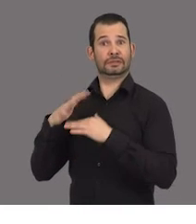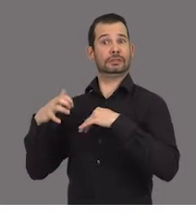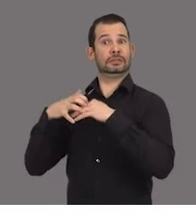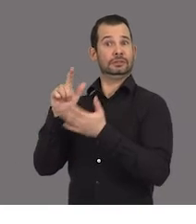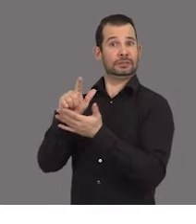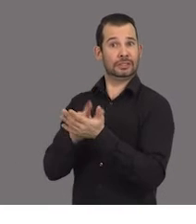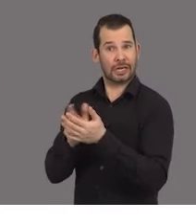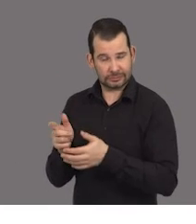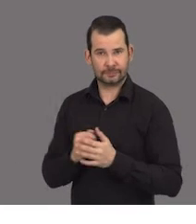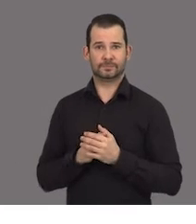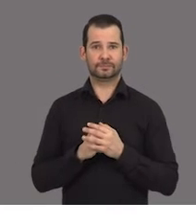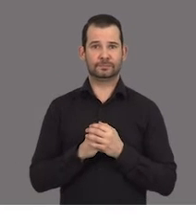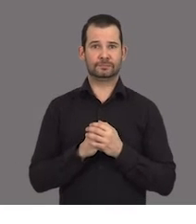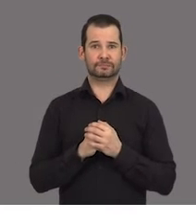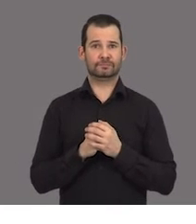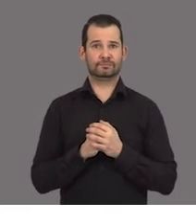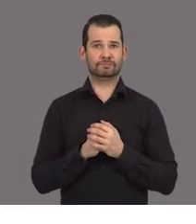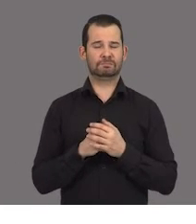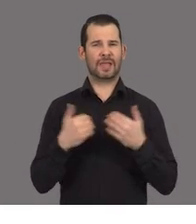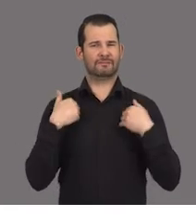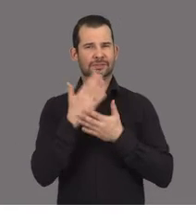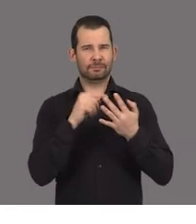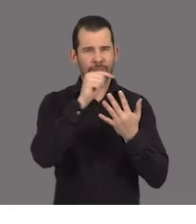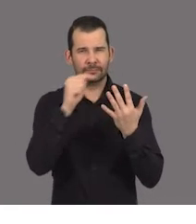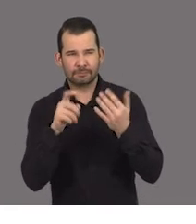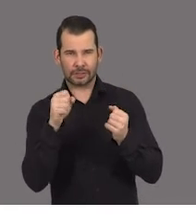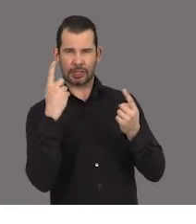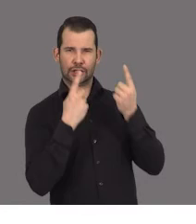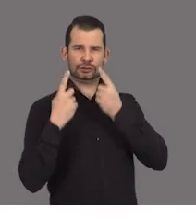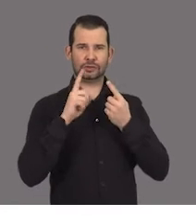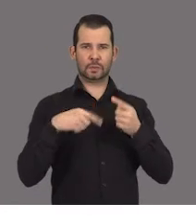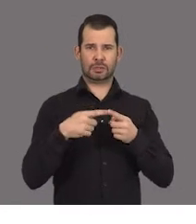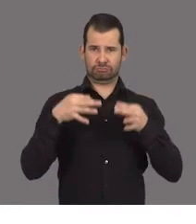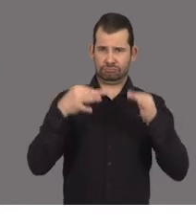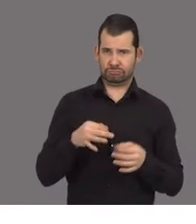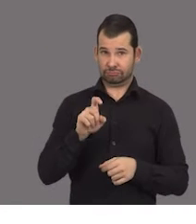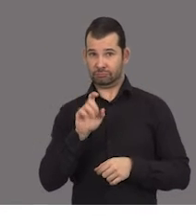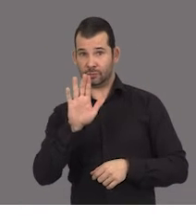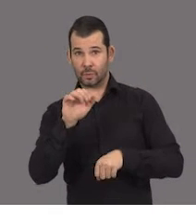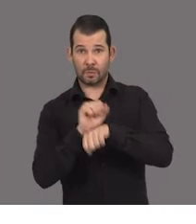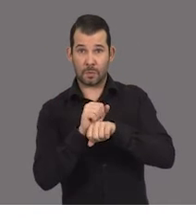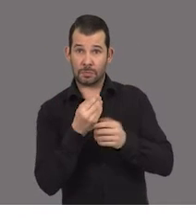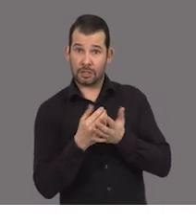There are some factors to consider when determining if your employment income is exempt, including: